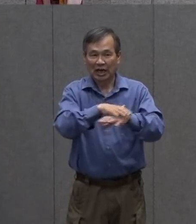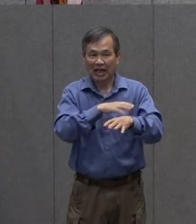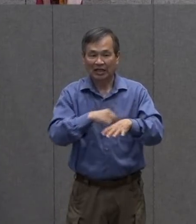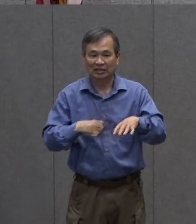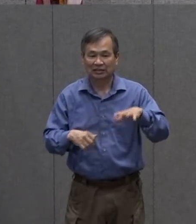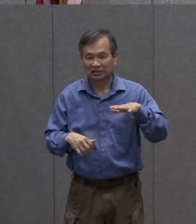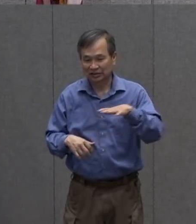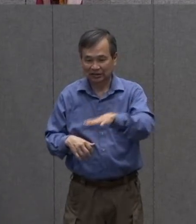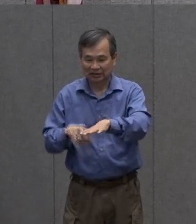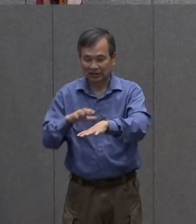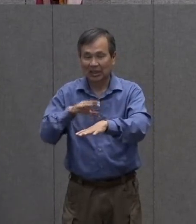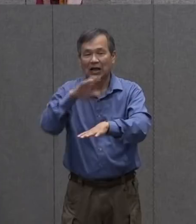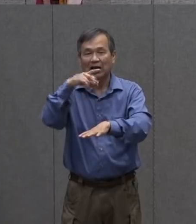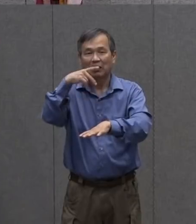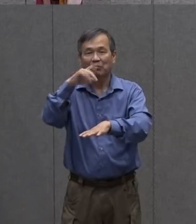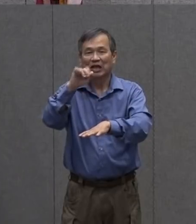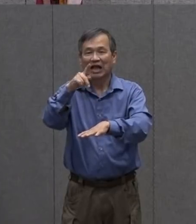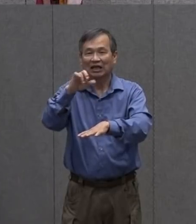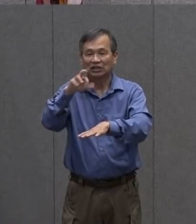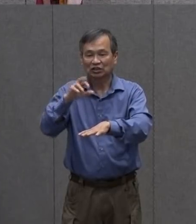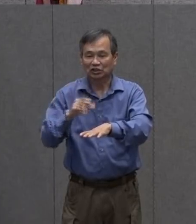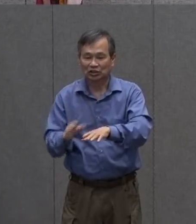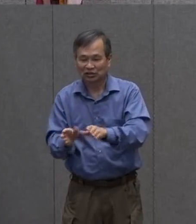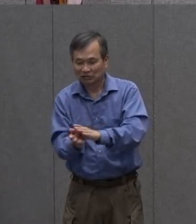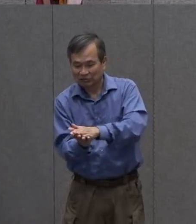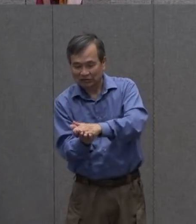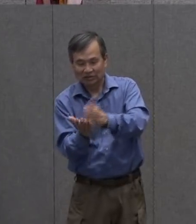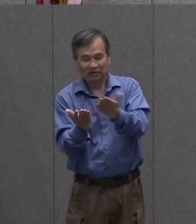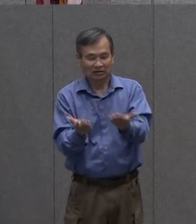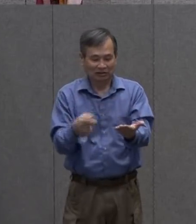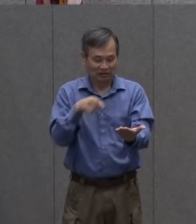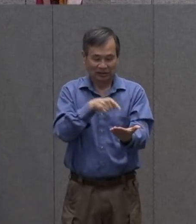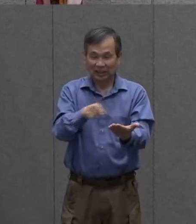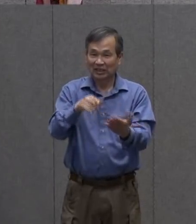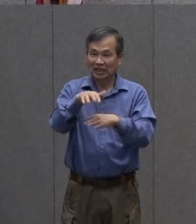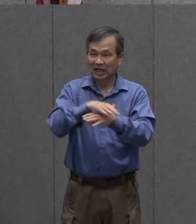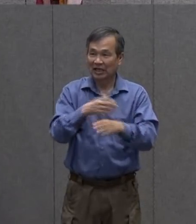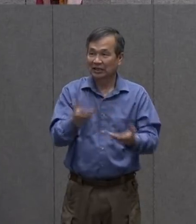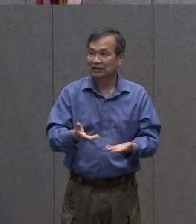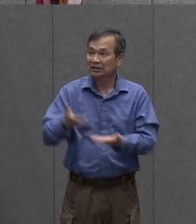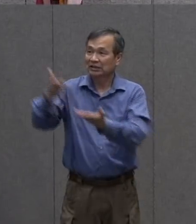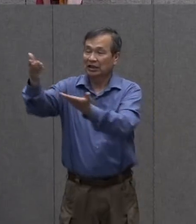Then took the cast to a manufacturer, that's somebody that makes things, of rubber products,